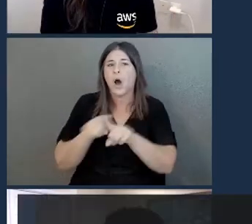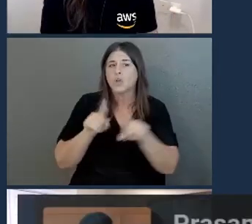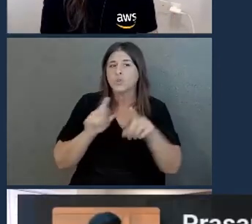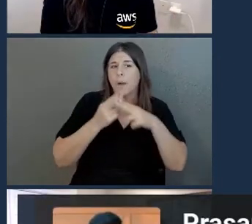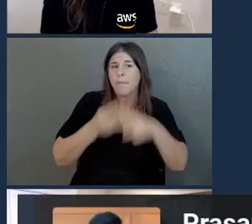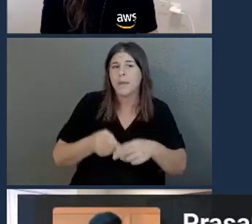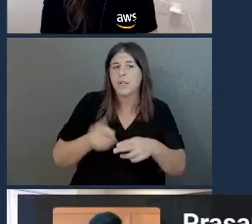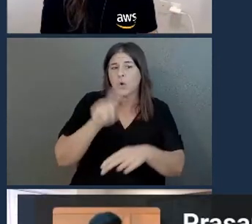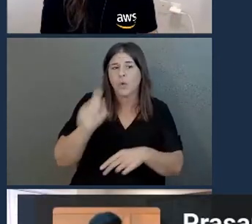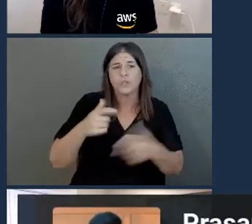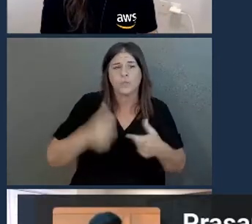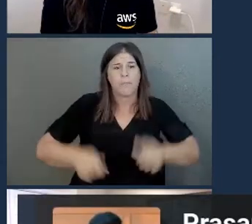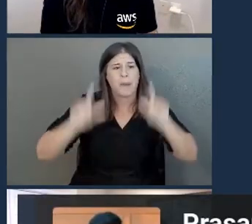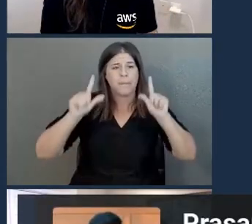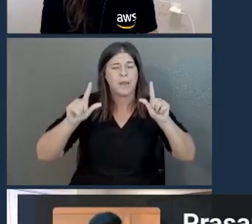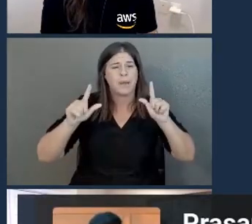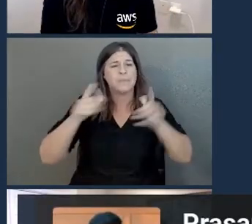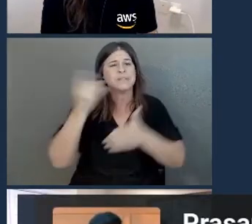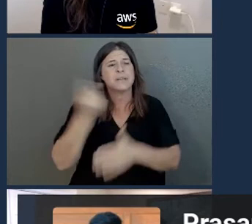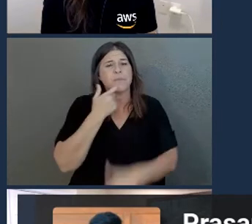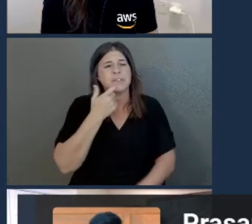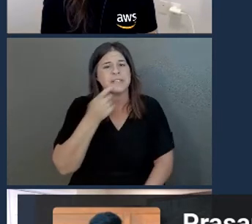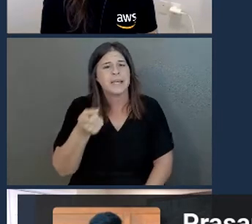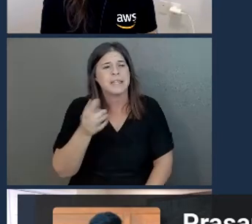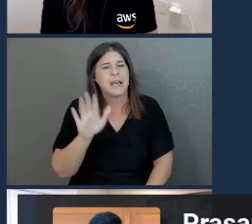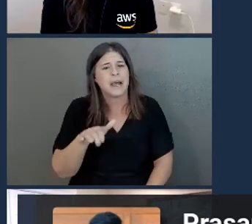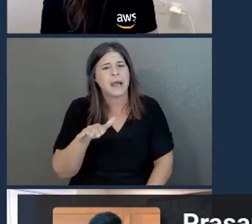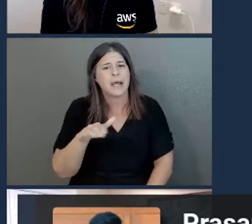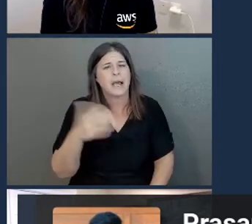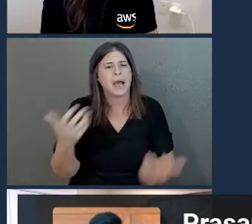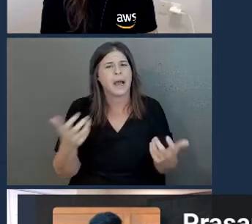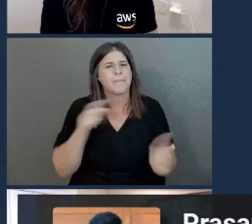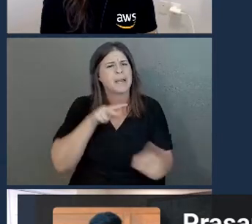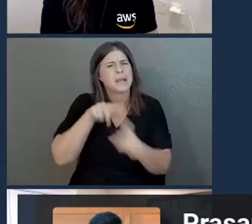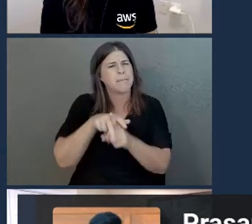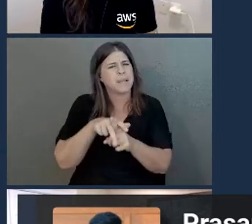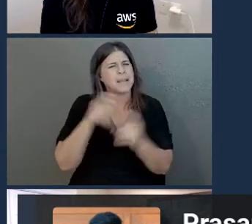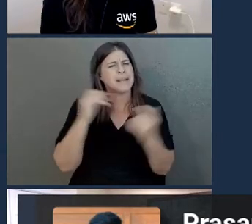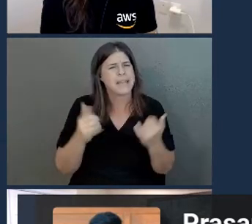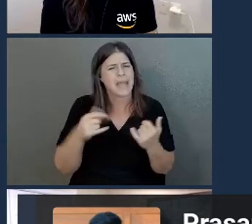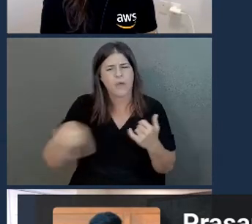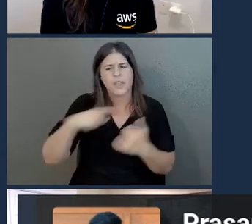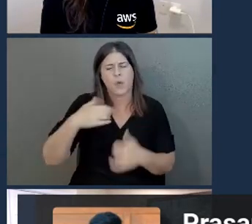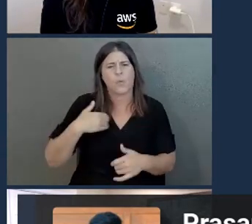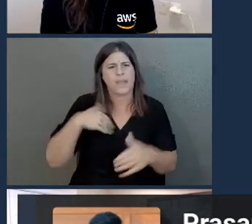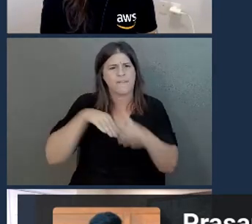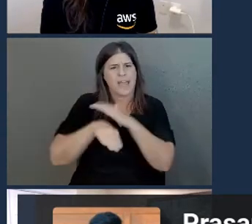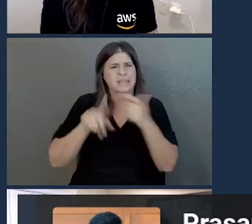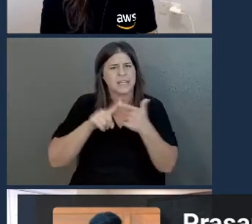Someone brought up, compliance. Now the fact that we have access to this host, that you're showing, right.